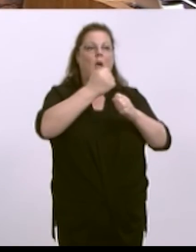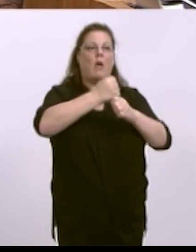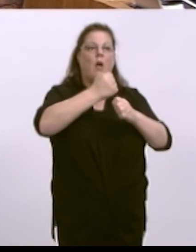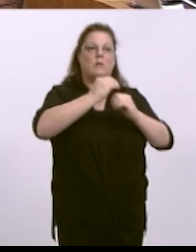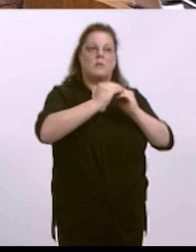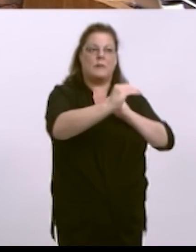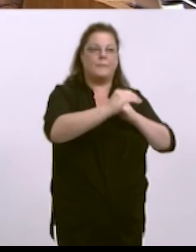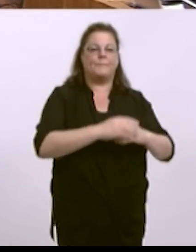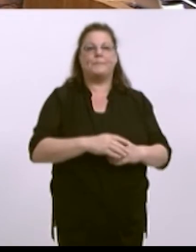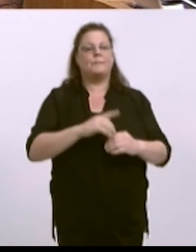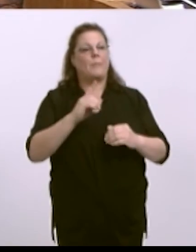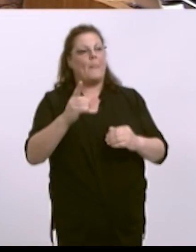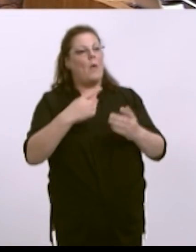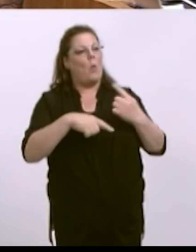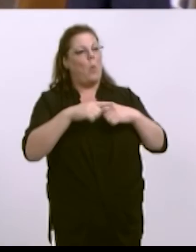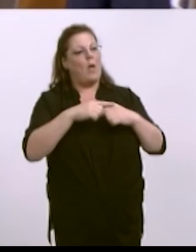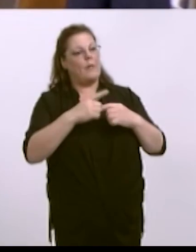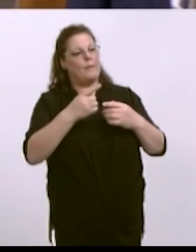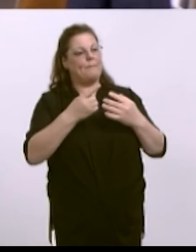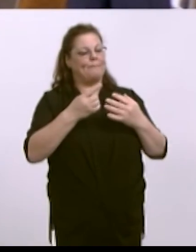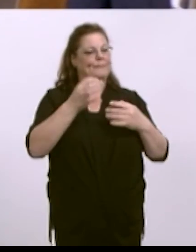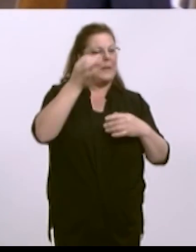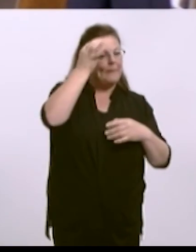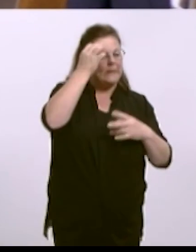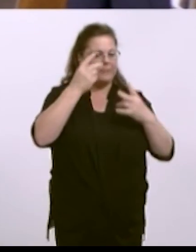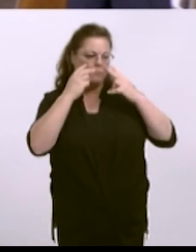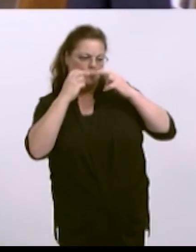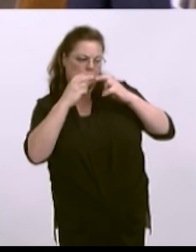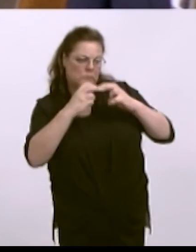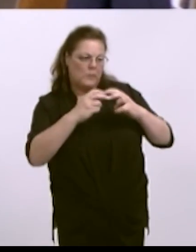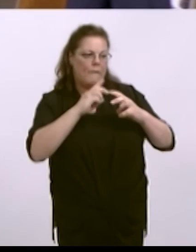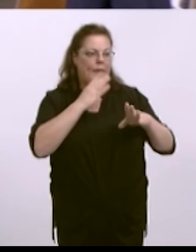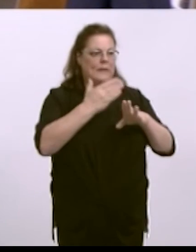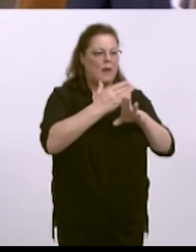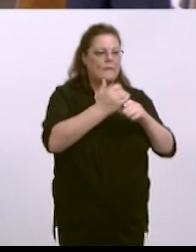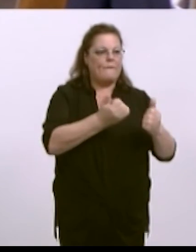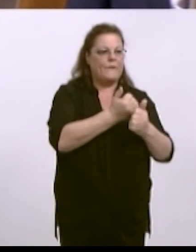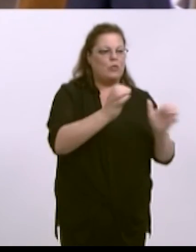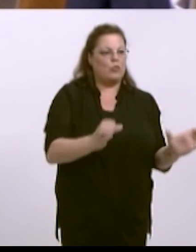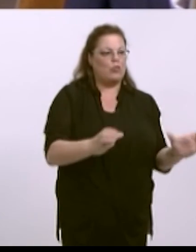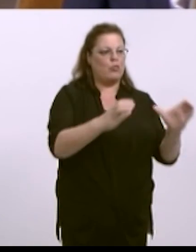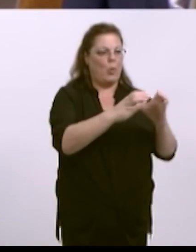canfyddiadauír grwp gorchwyl a gorffen ar y mater hwn. Bydd yn cyfarfod ‚ chadeirydd